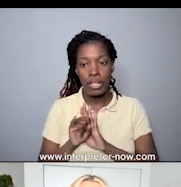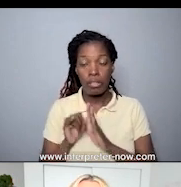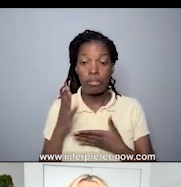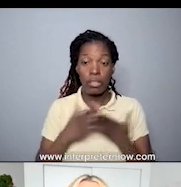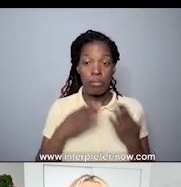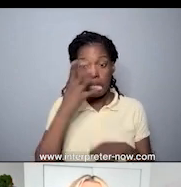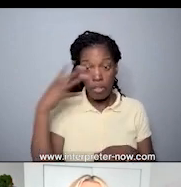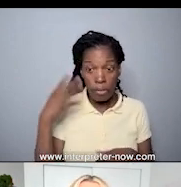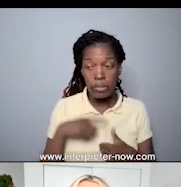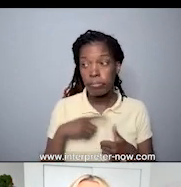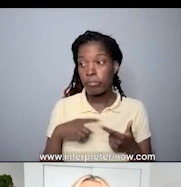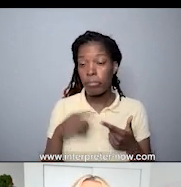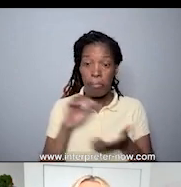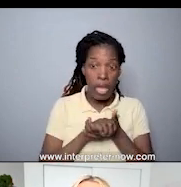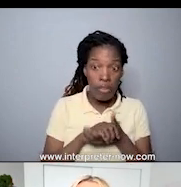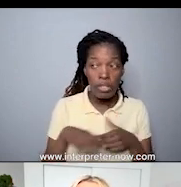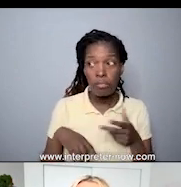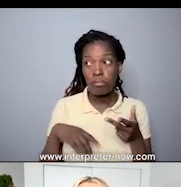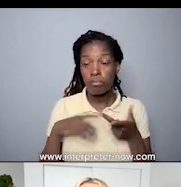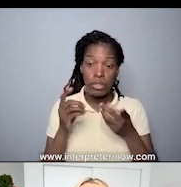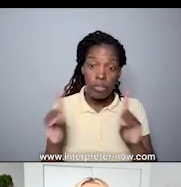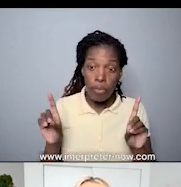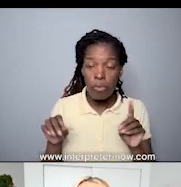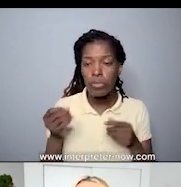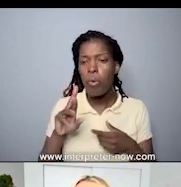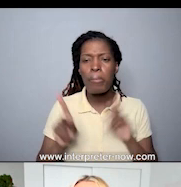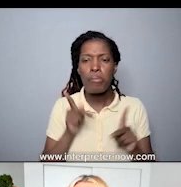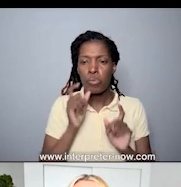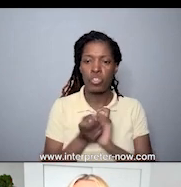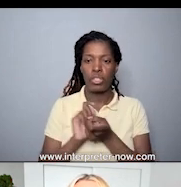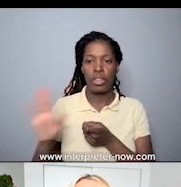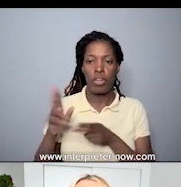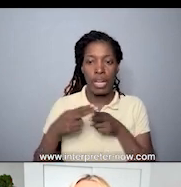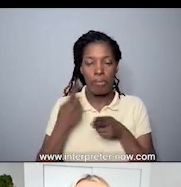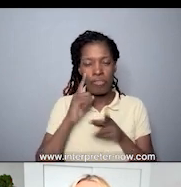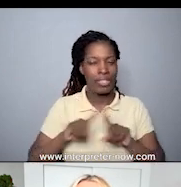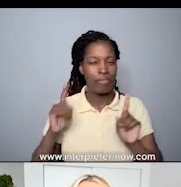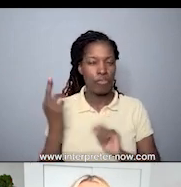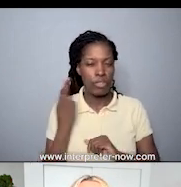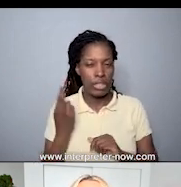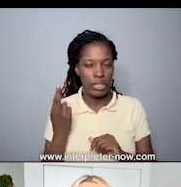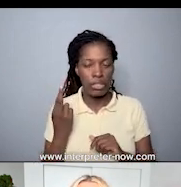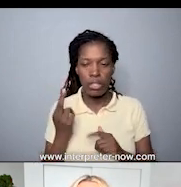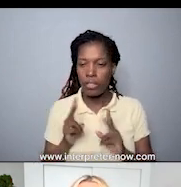Some immigrants, people who are married, people who are divorced, and other people who have changed their names for different reasons.